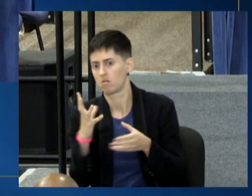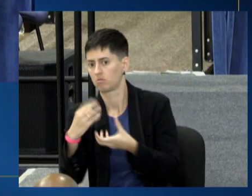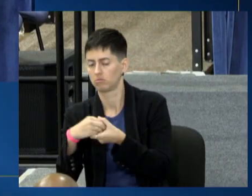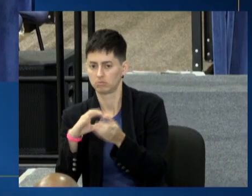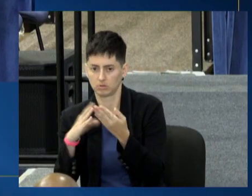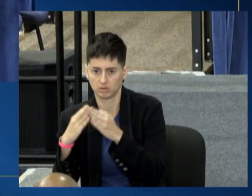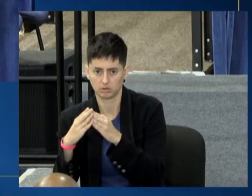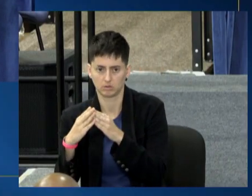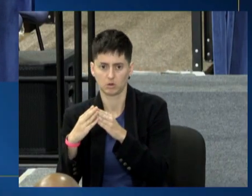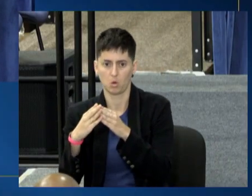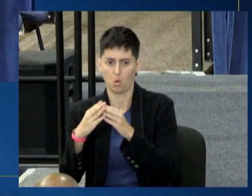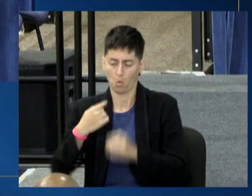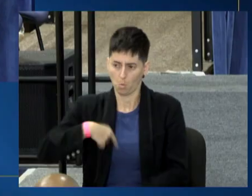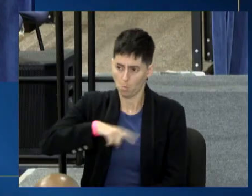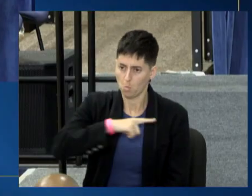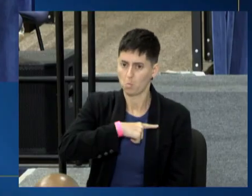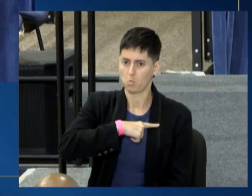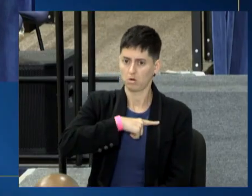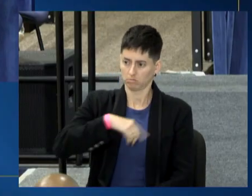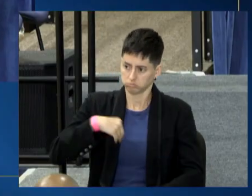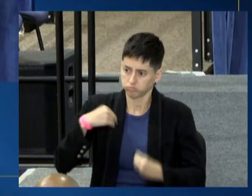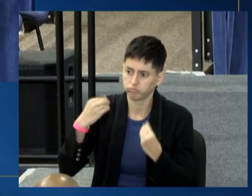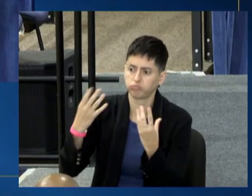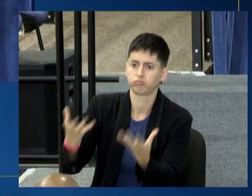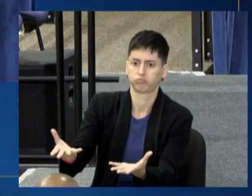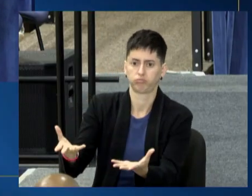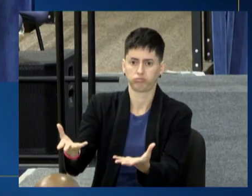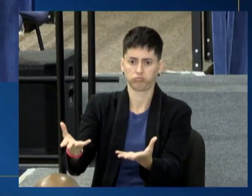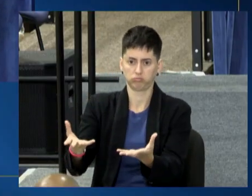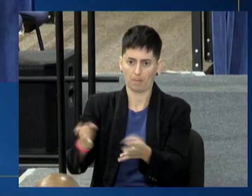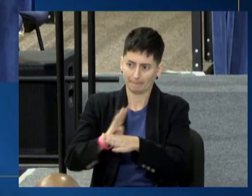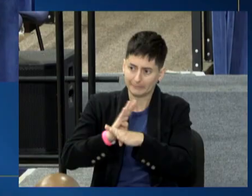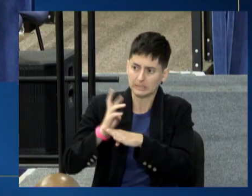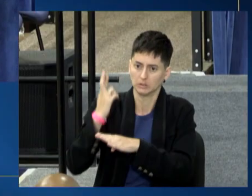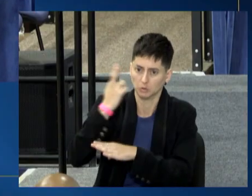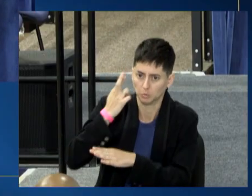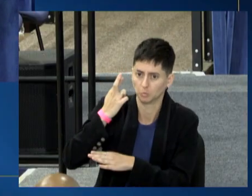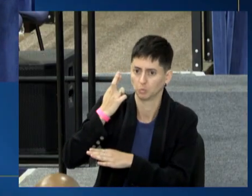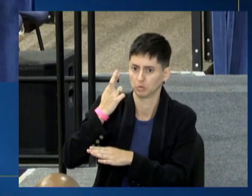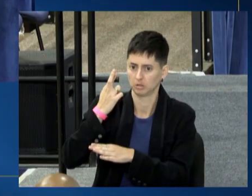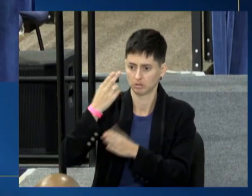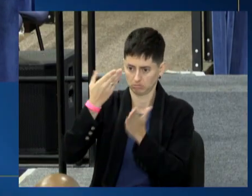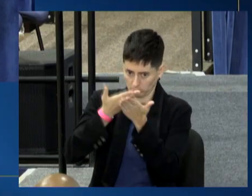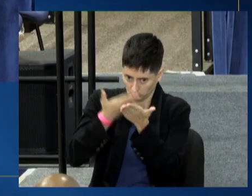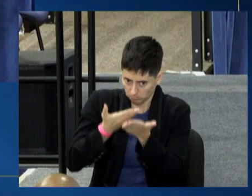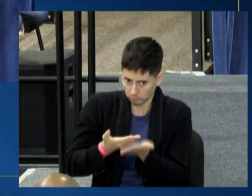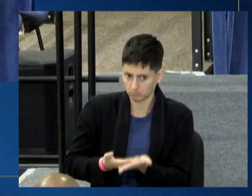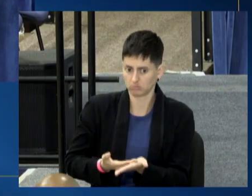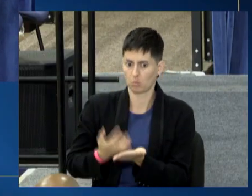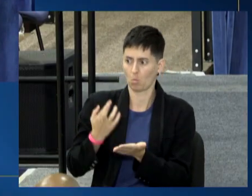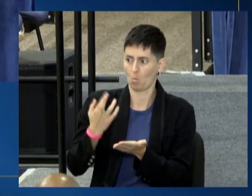giving quantifiable business reasons to do it. And then we are celebrating every one of you in this